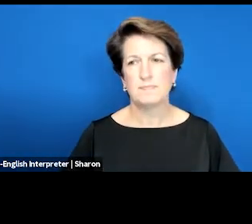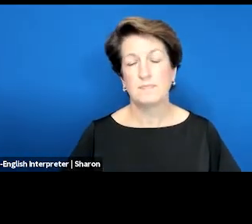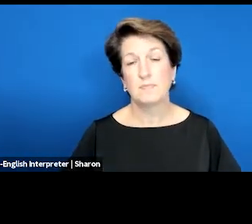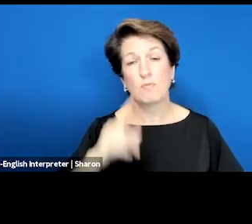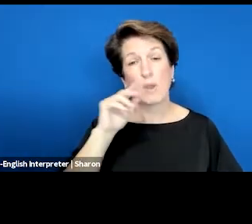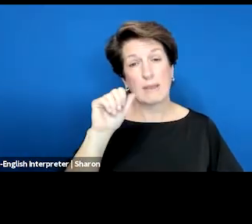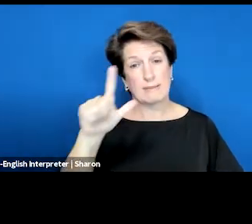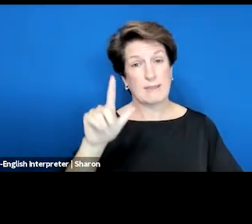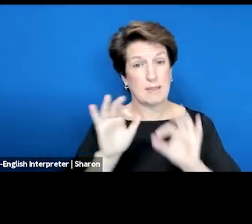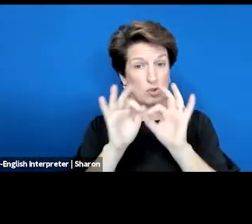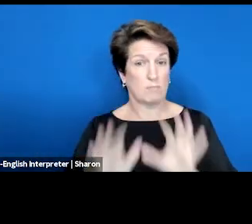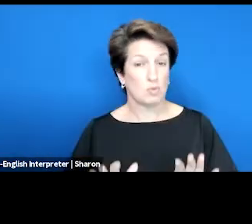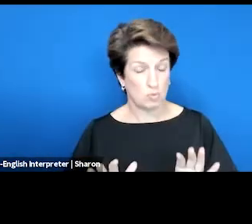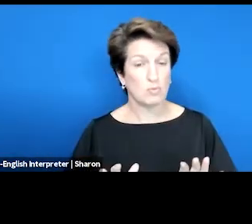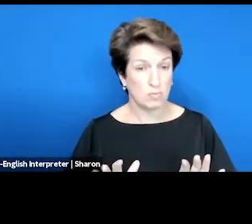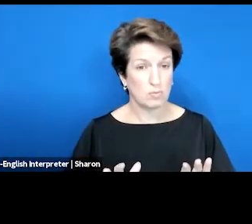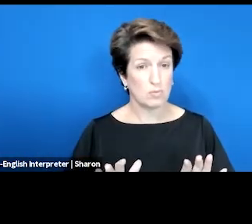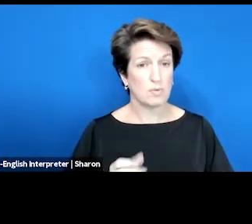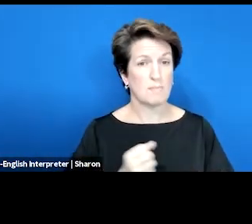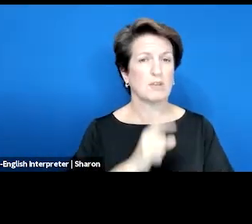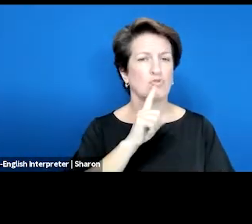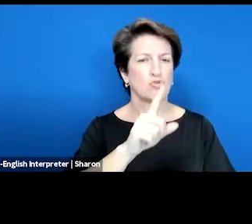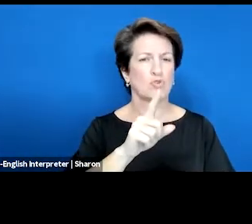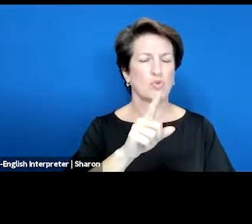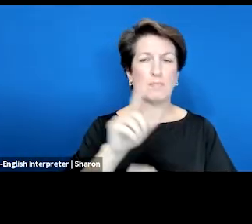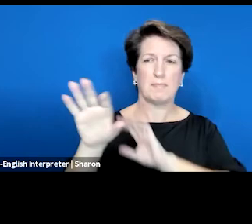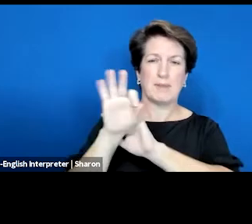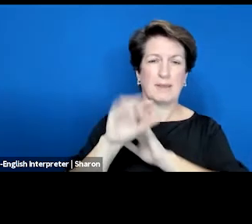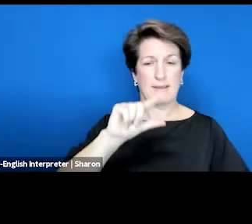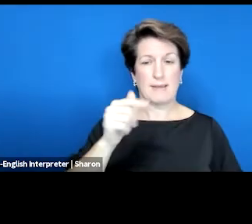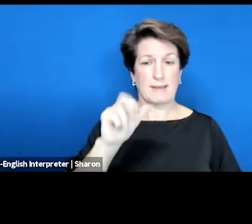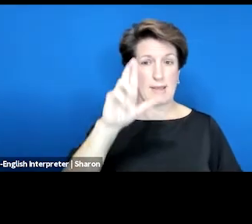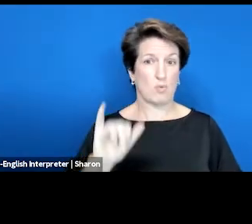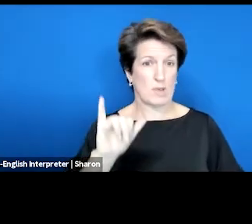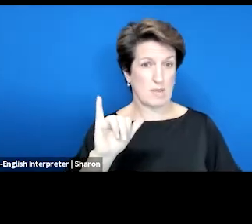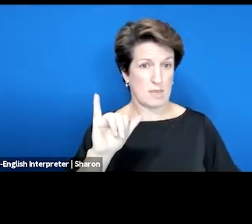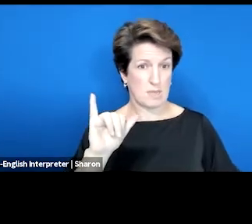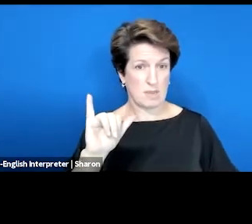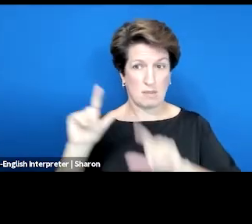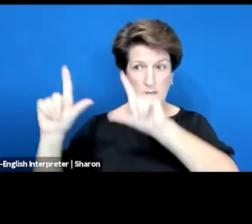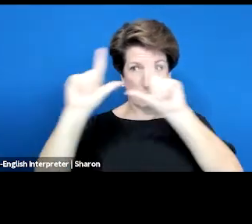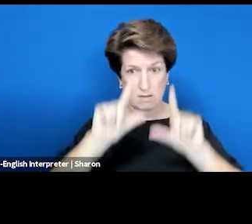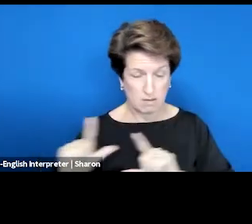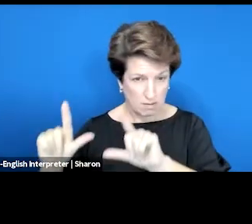We are recording this session so we can share it widely among folks with disabilities, our allies, and our partners to expand the reach of today's learning. A lot of folks are